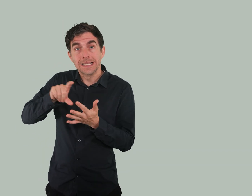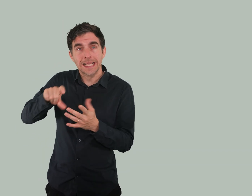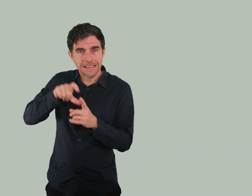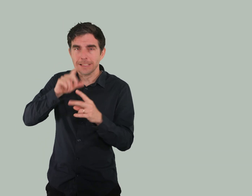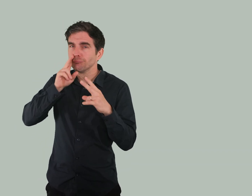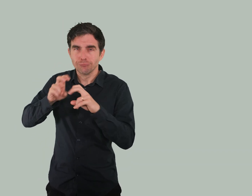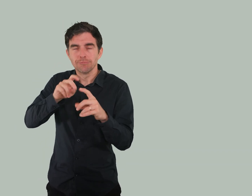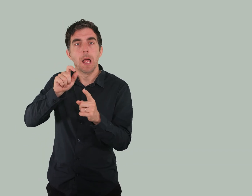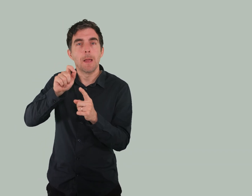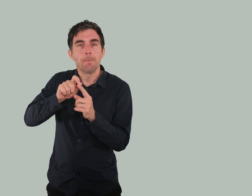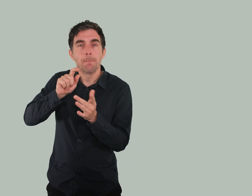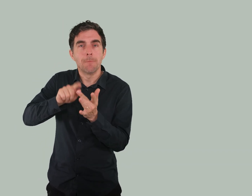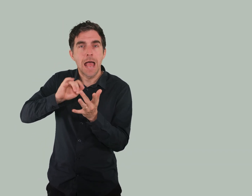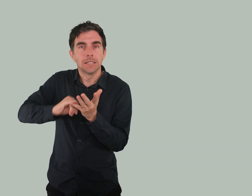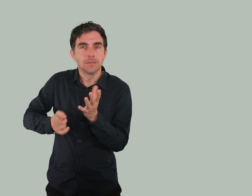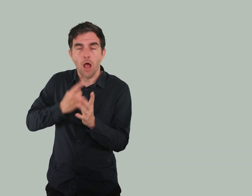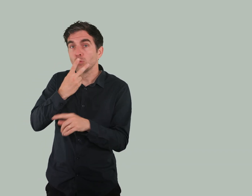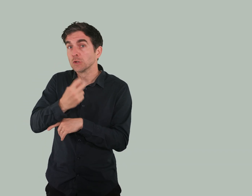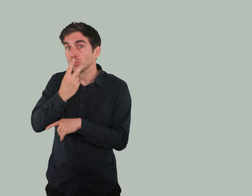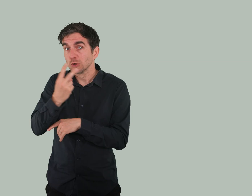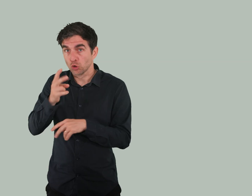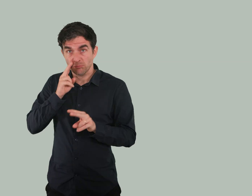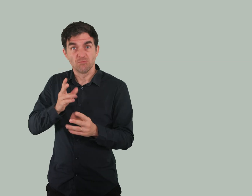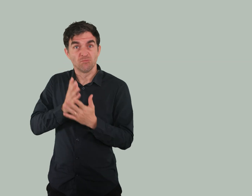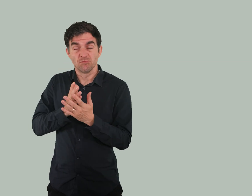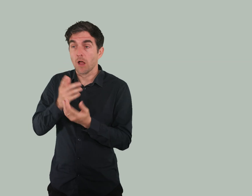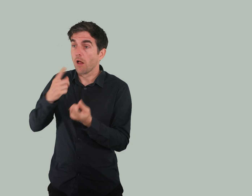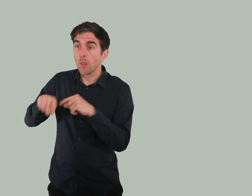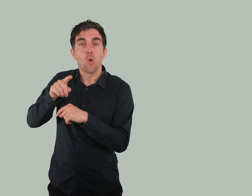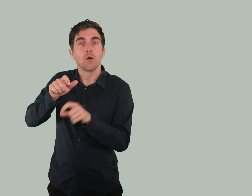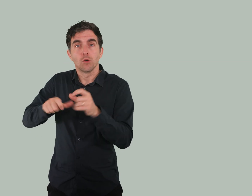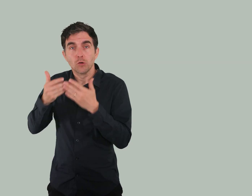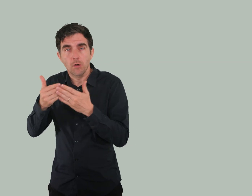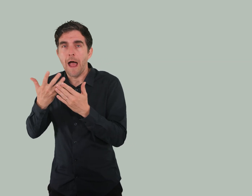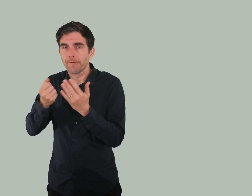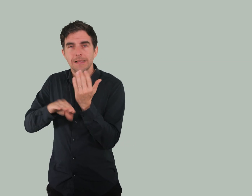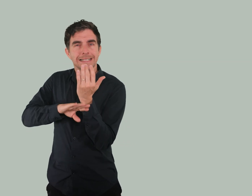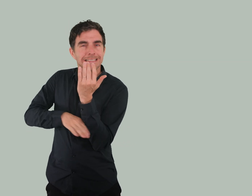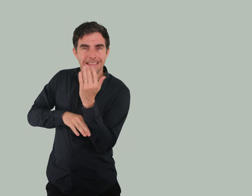OECD analysis of PISA 2022 shows that disadvantaged students